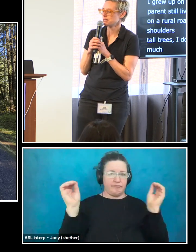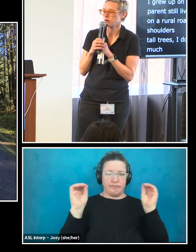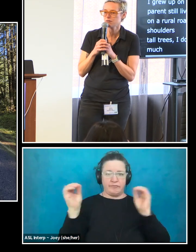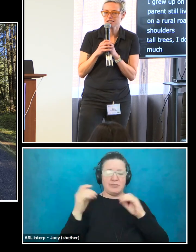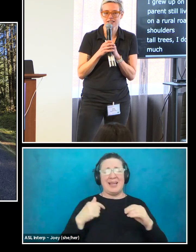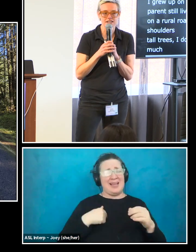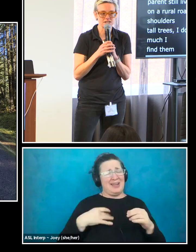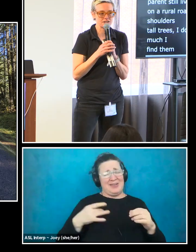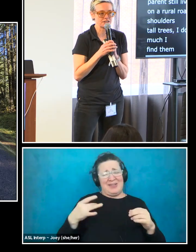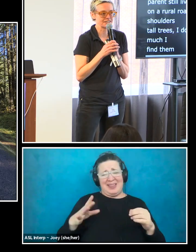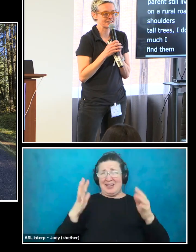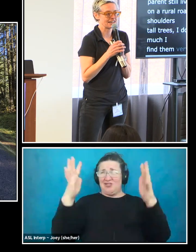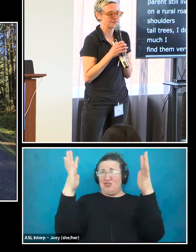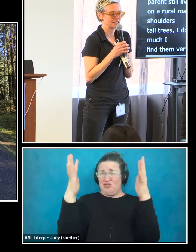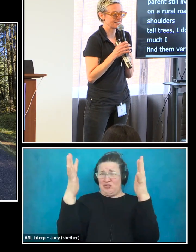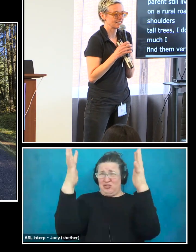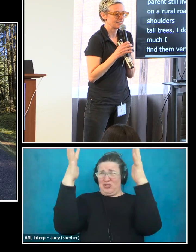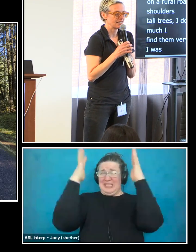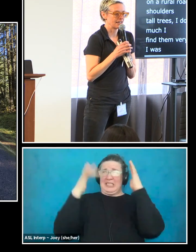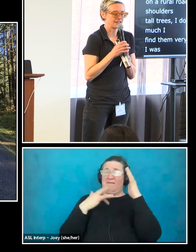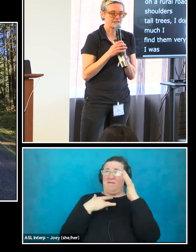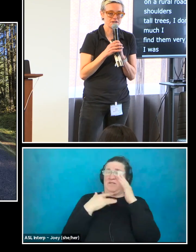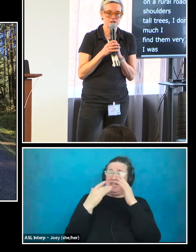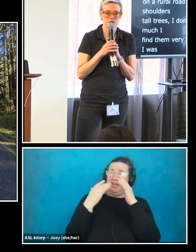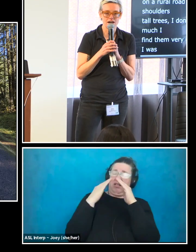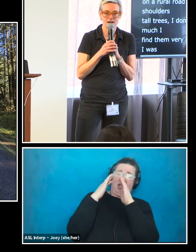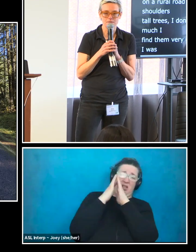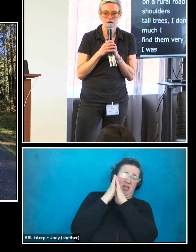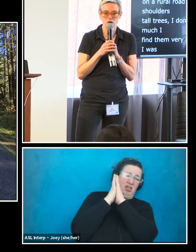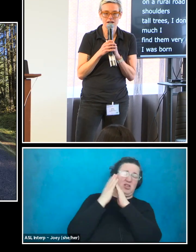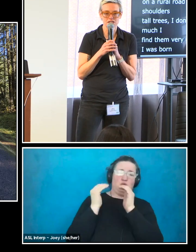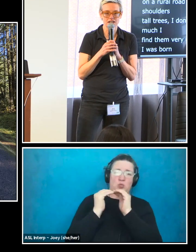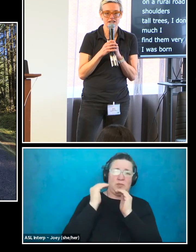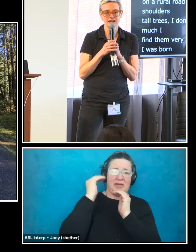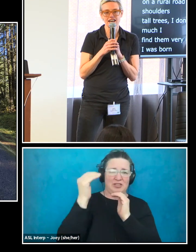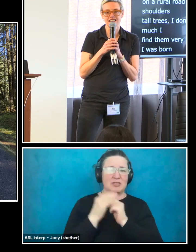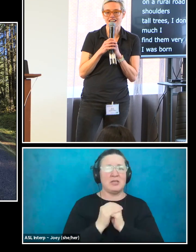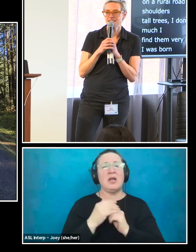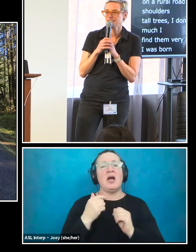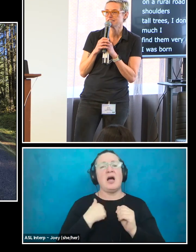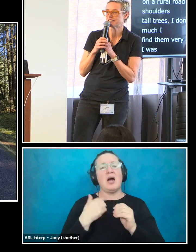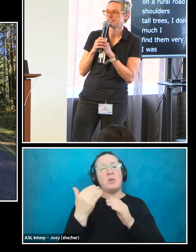was born with a condition called nystagmus. And so um when I was younger, I had a head tilt. You can